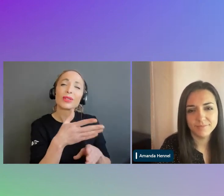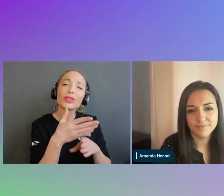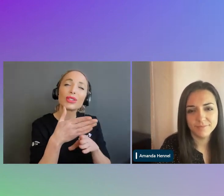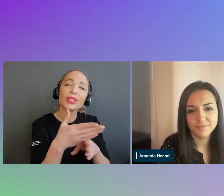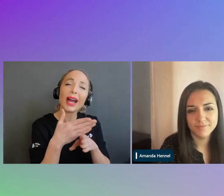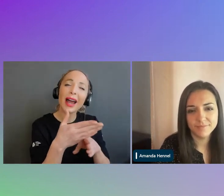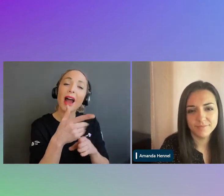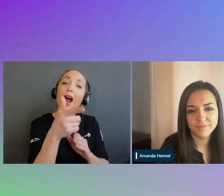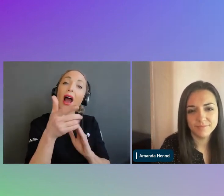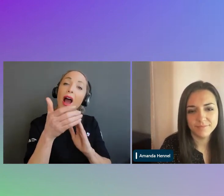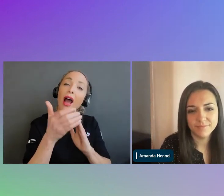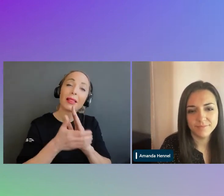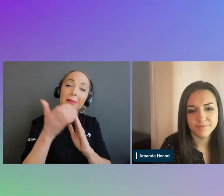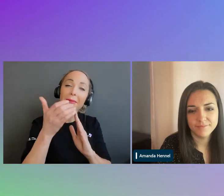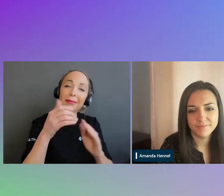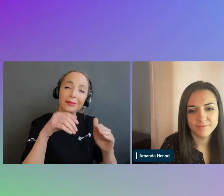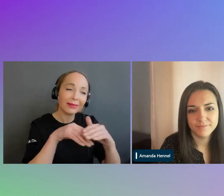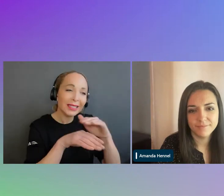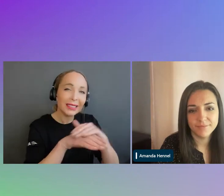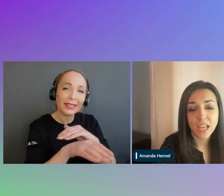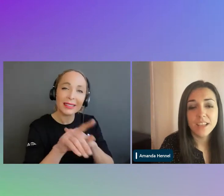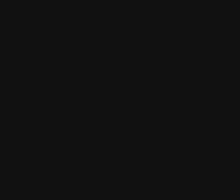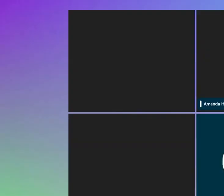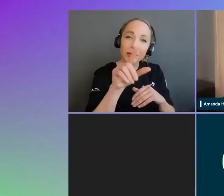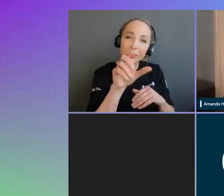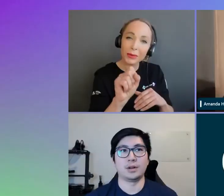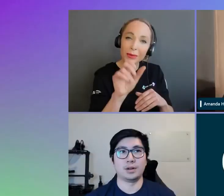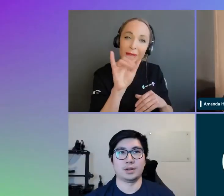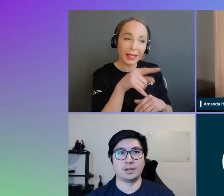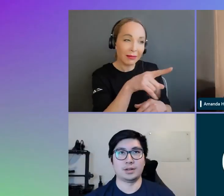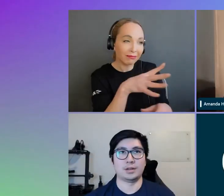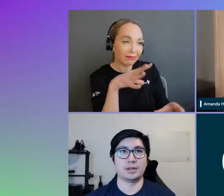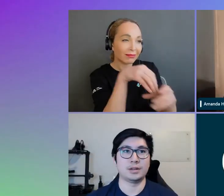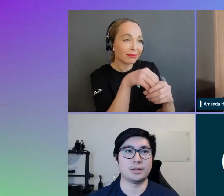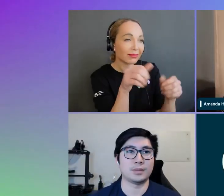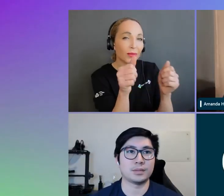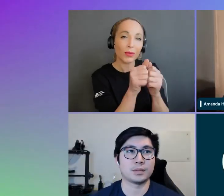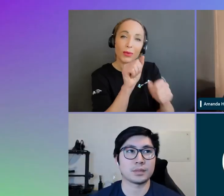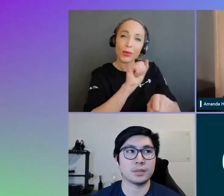that your team incorporated in your workflow? Yeah. So our